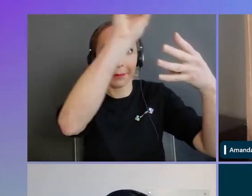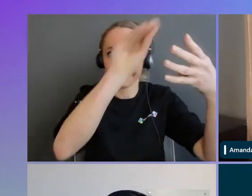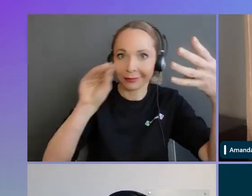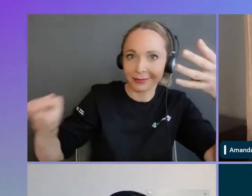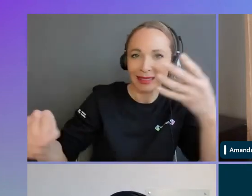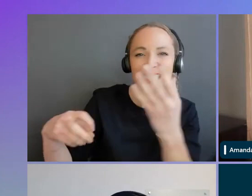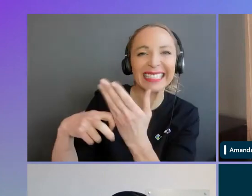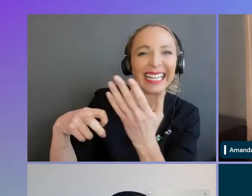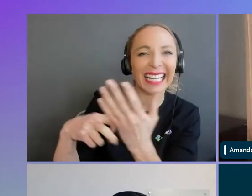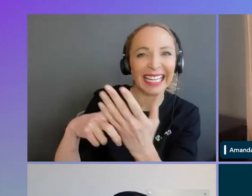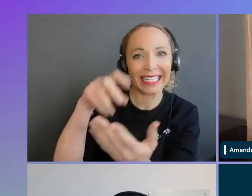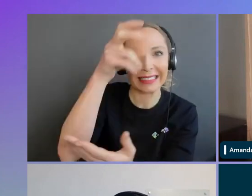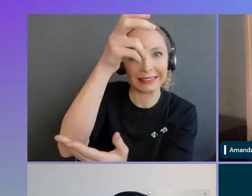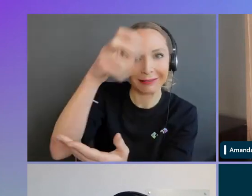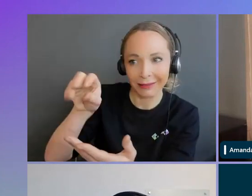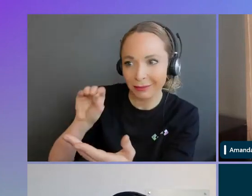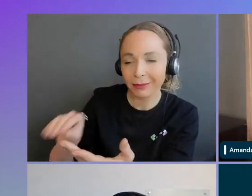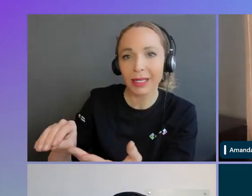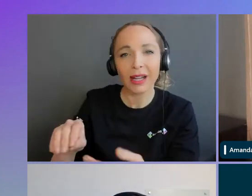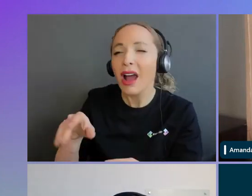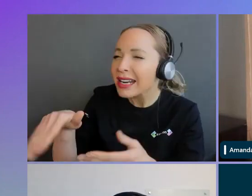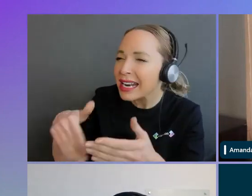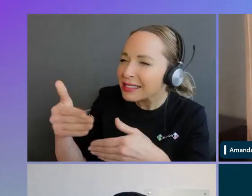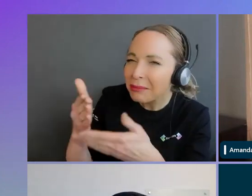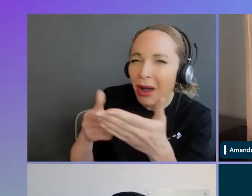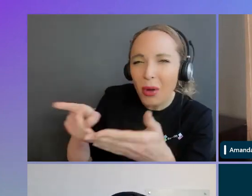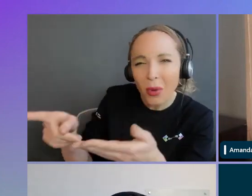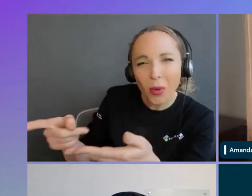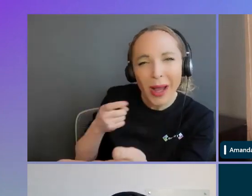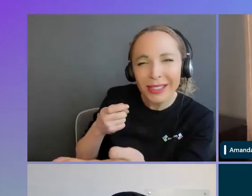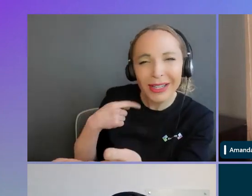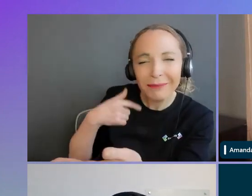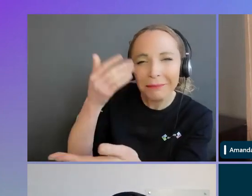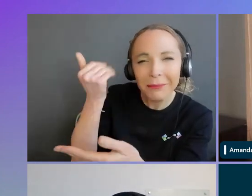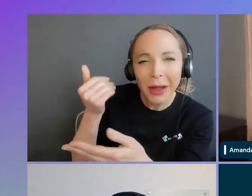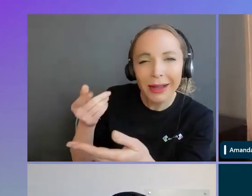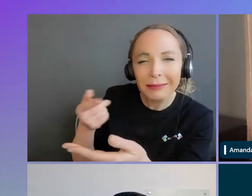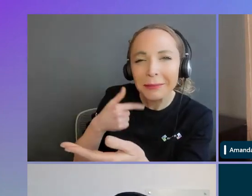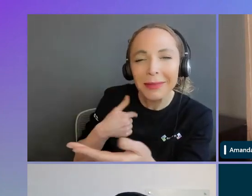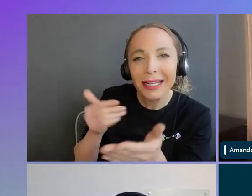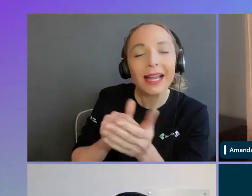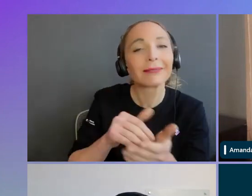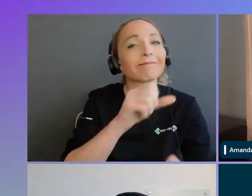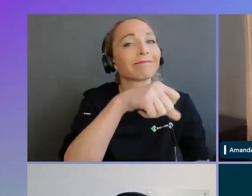them? Uh, are there any templates or common accessibility or, um, acceptance criteria that you would